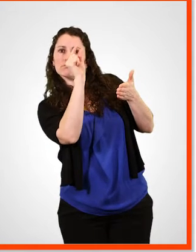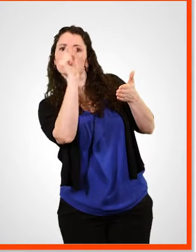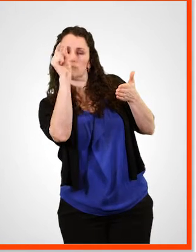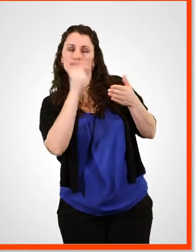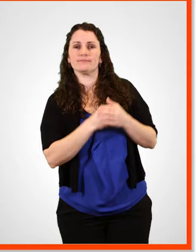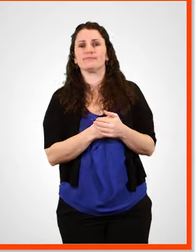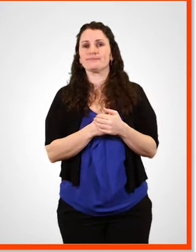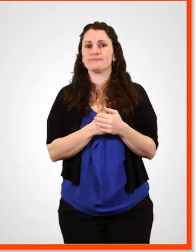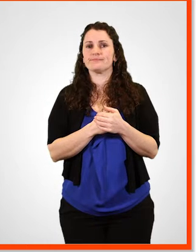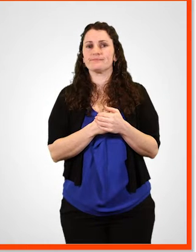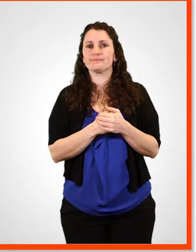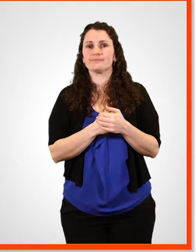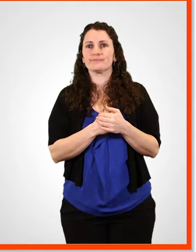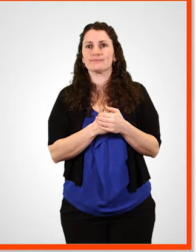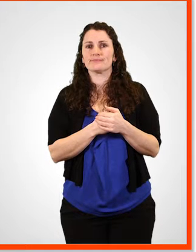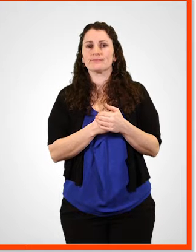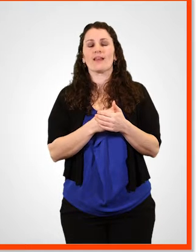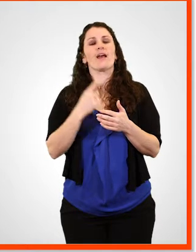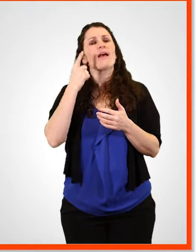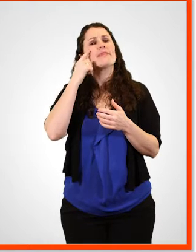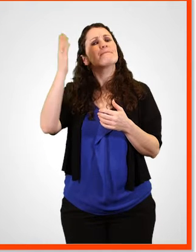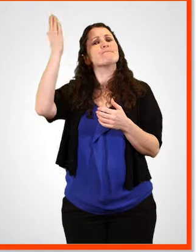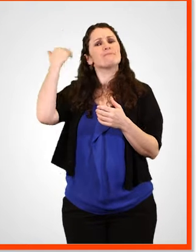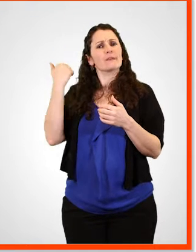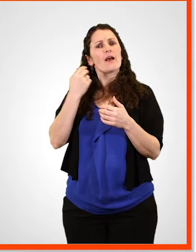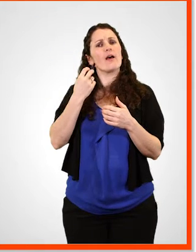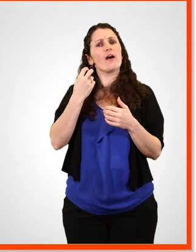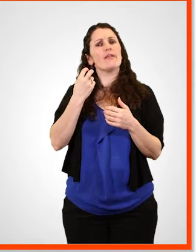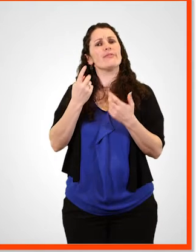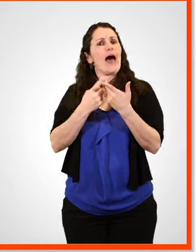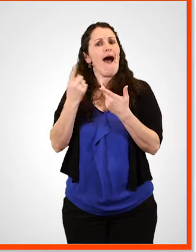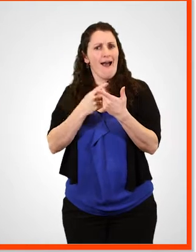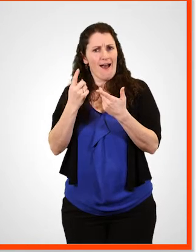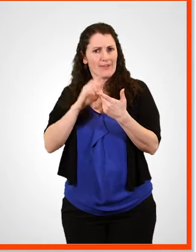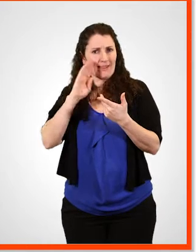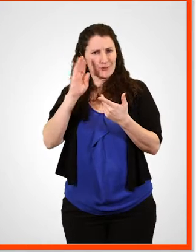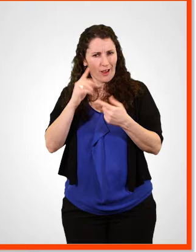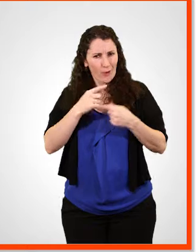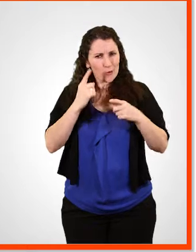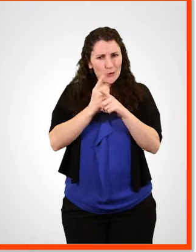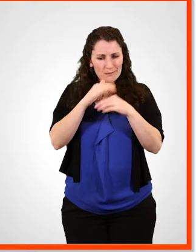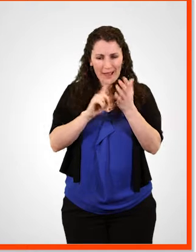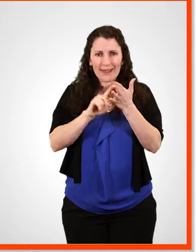about the lexical restructuring hypothesis,